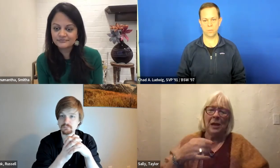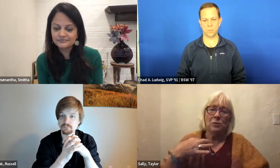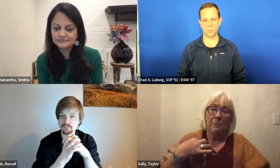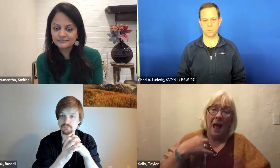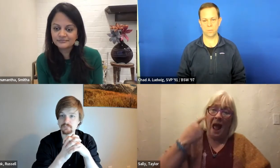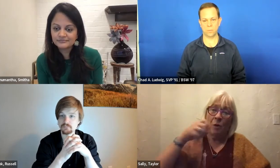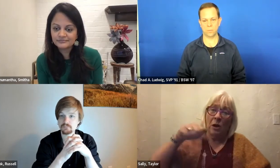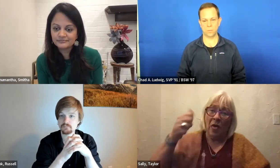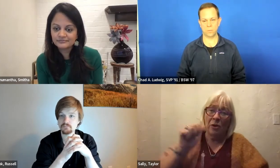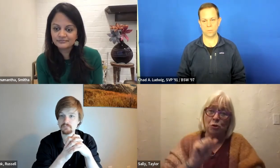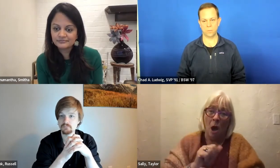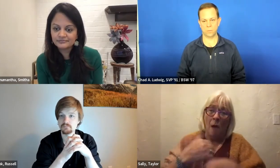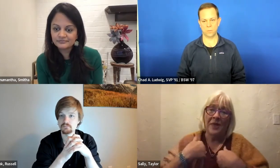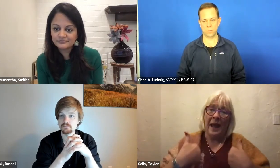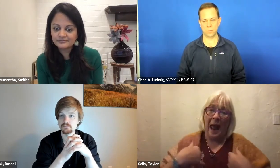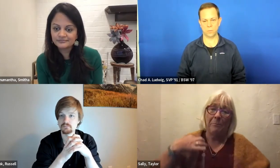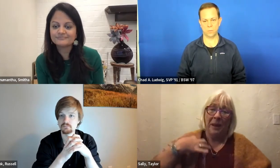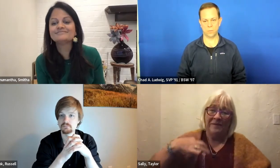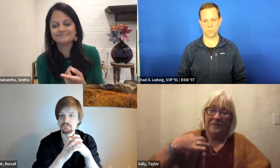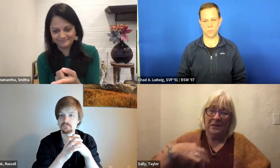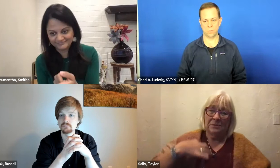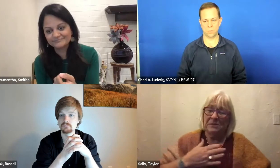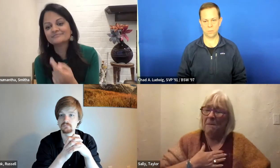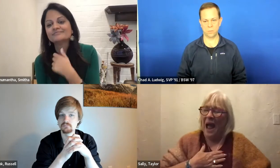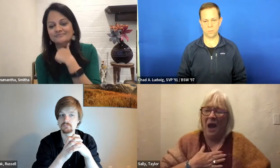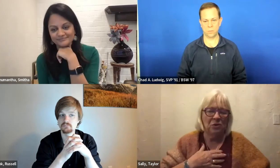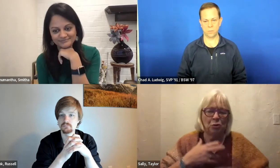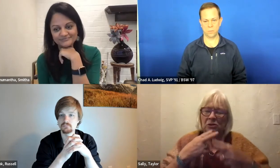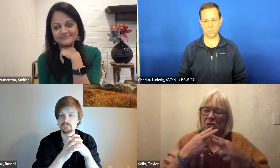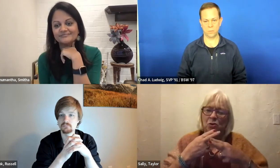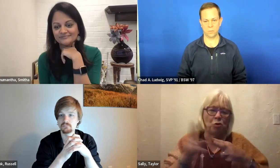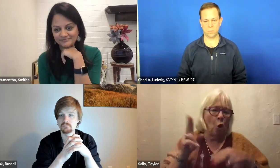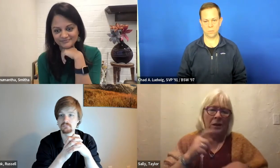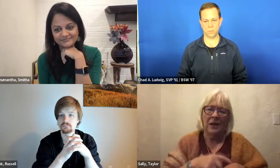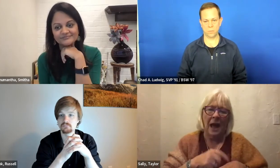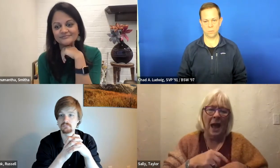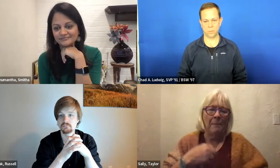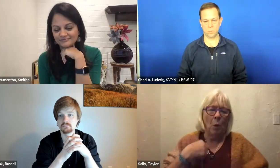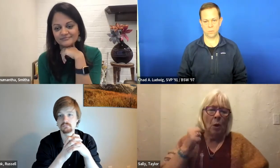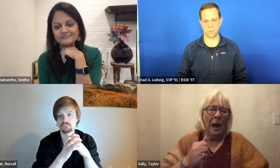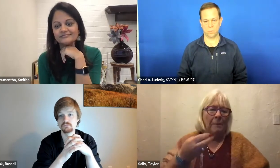for a few weeks, and she had warned me that she was applying for another job that had benefits,